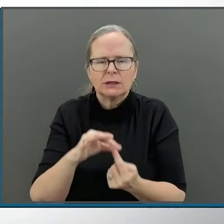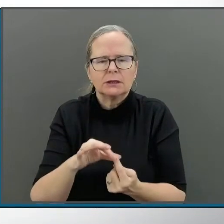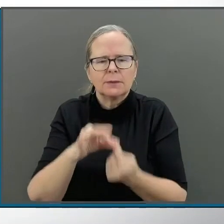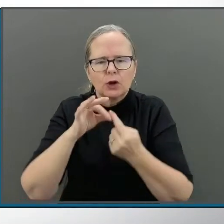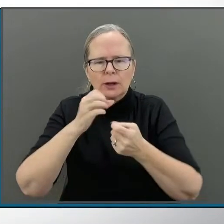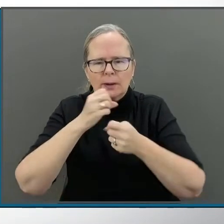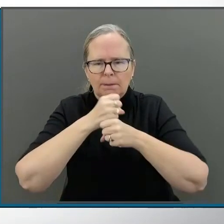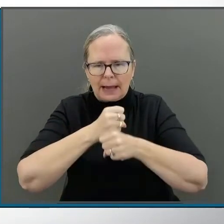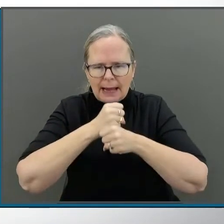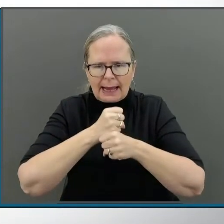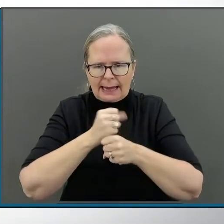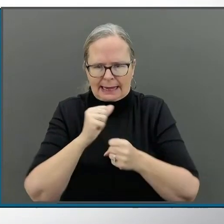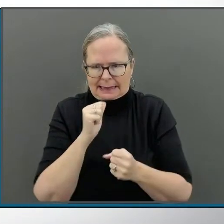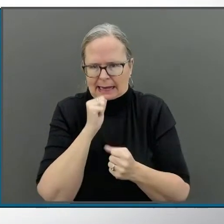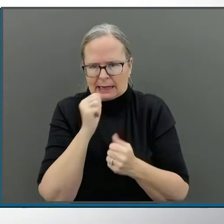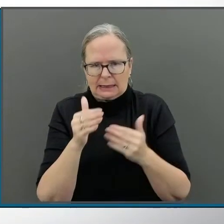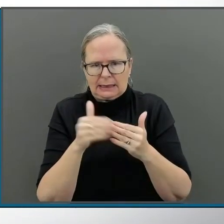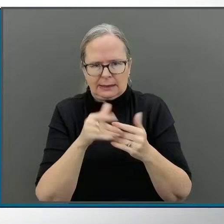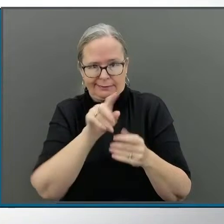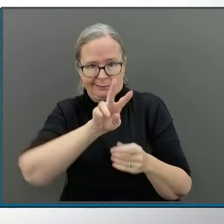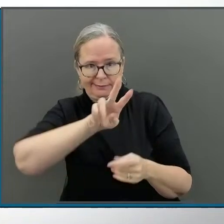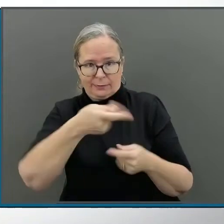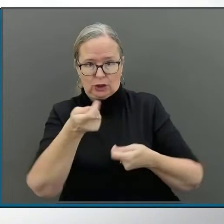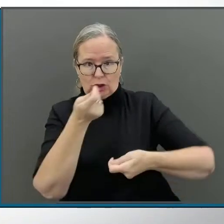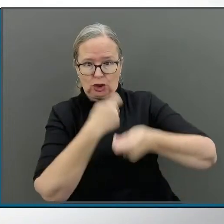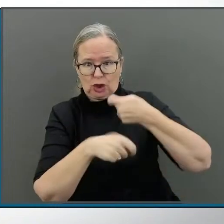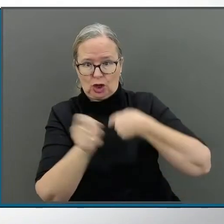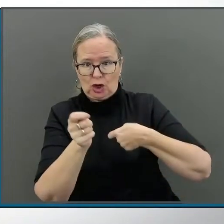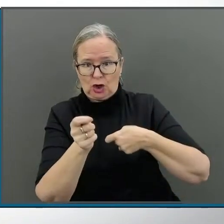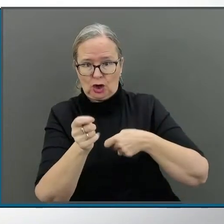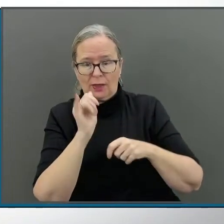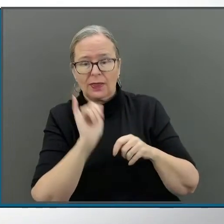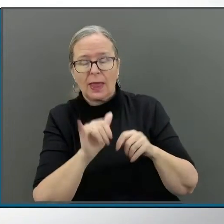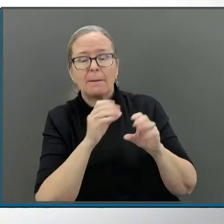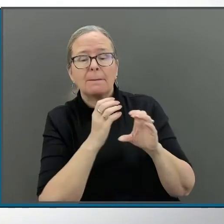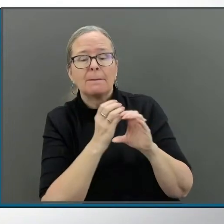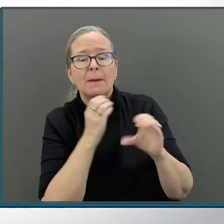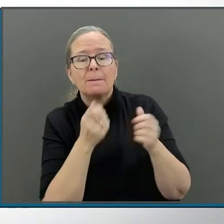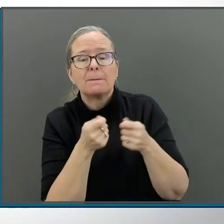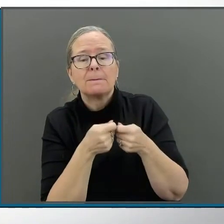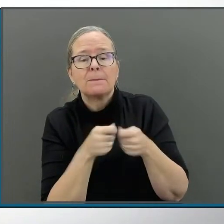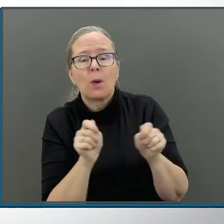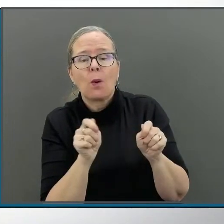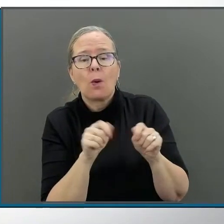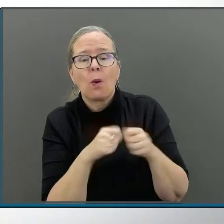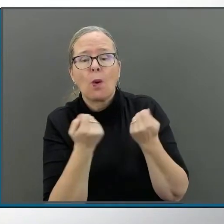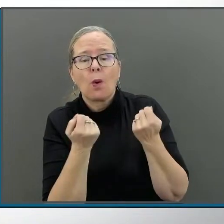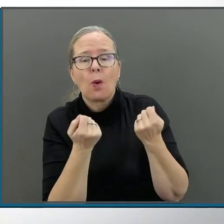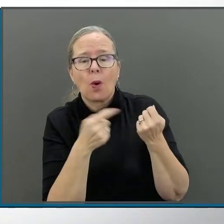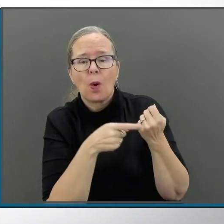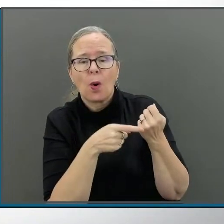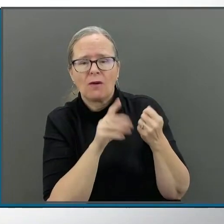in this area is not all at the same elevation it follows the train when we exposed one of the hot